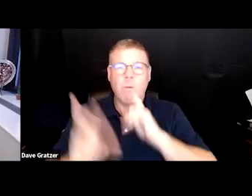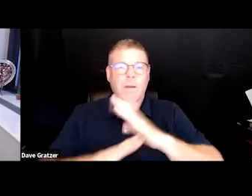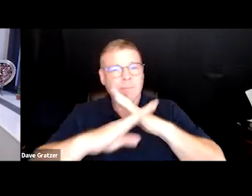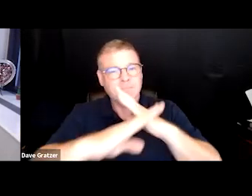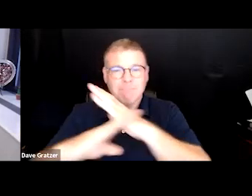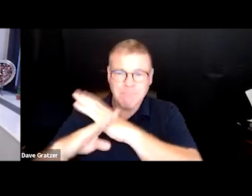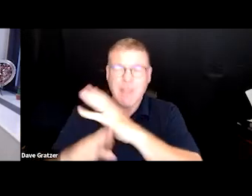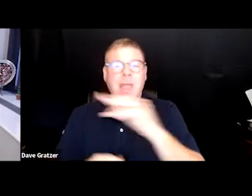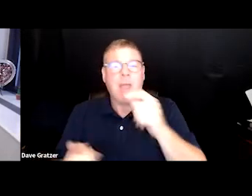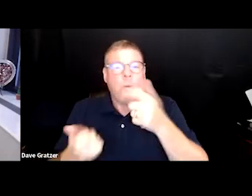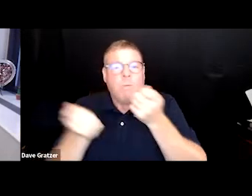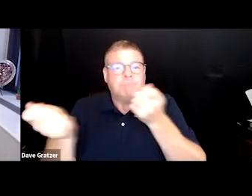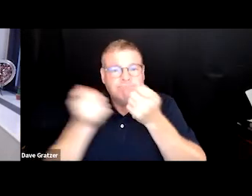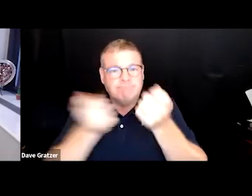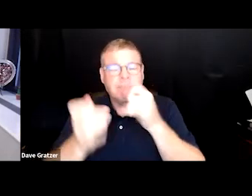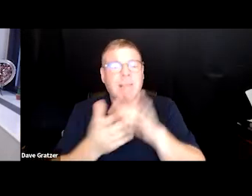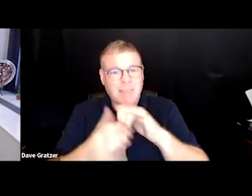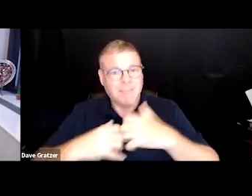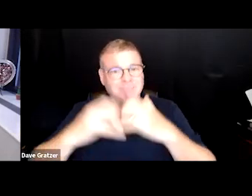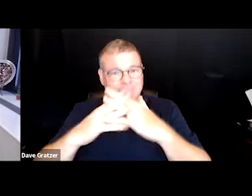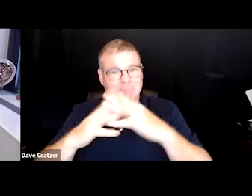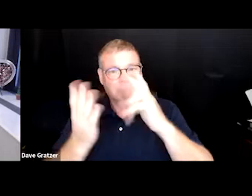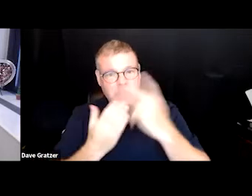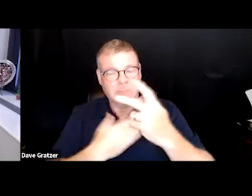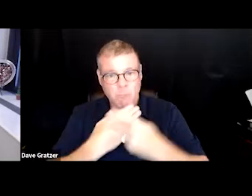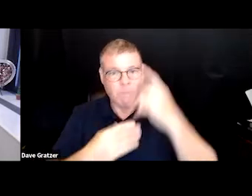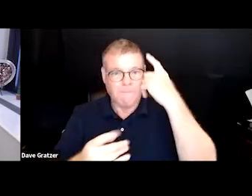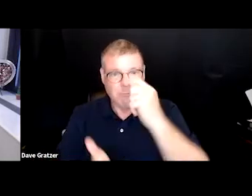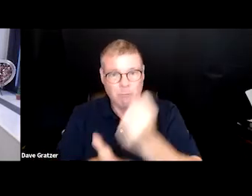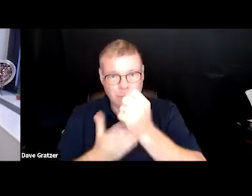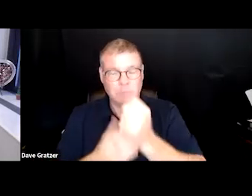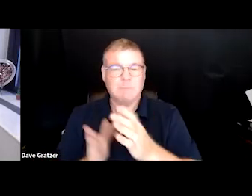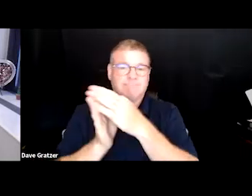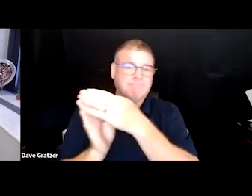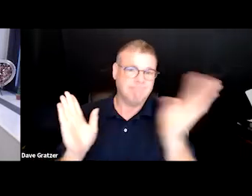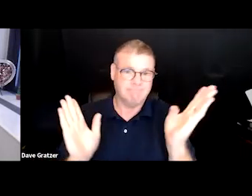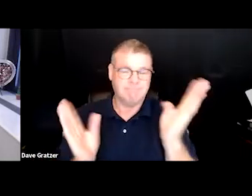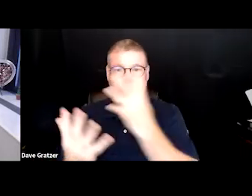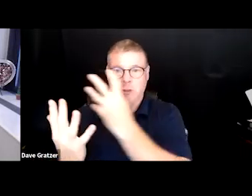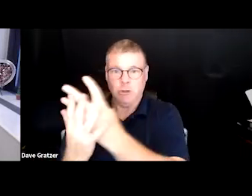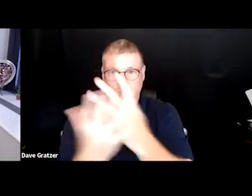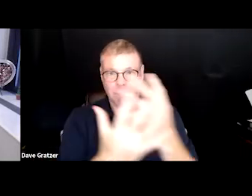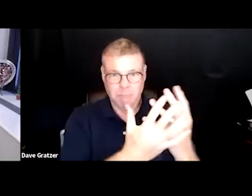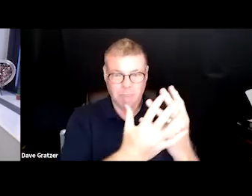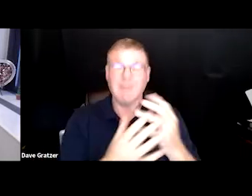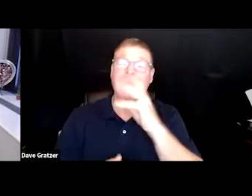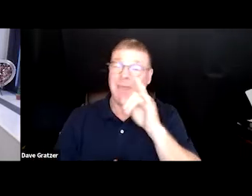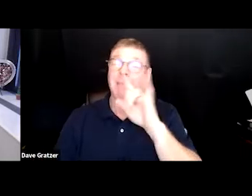that those that were implementing these treatments across jails we're experiencing. And this was for kind of a two-fold purpose.